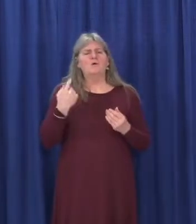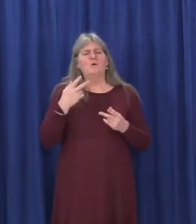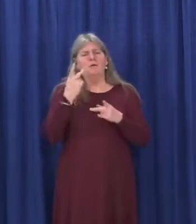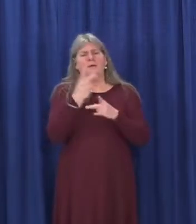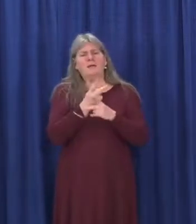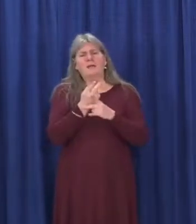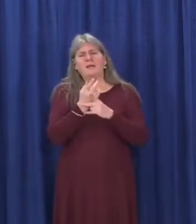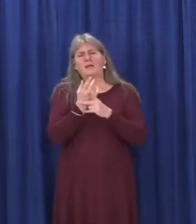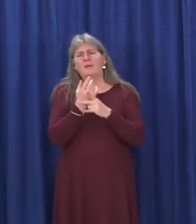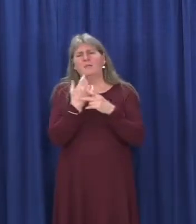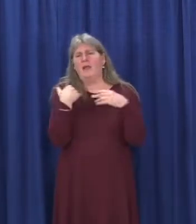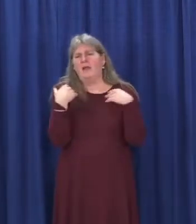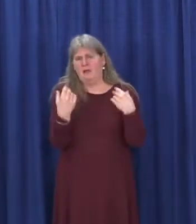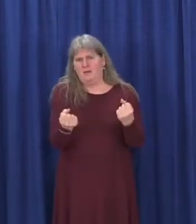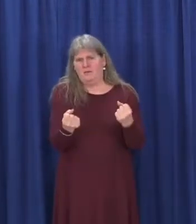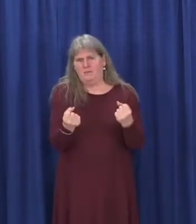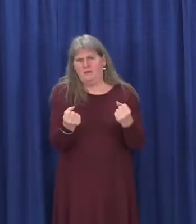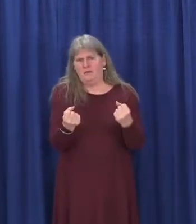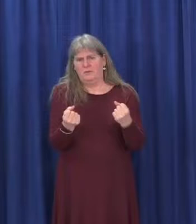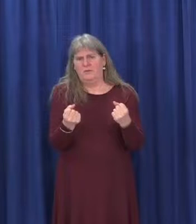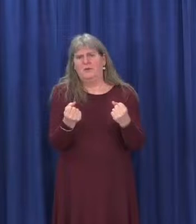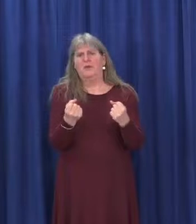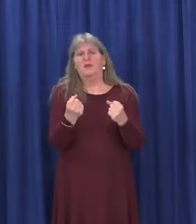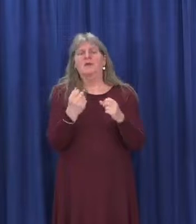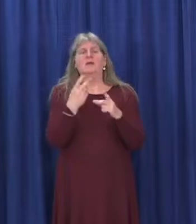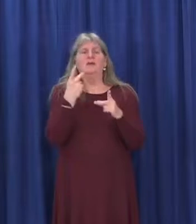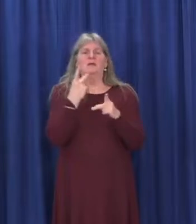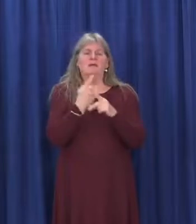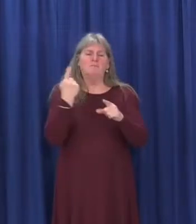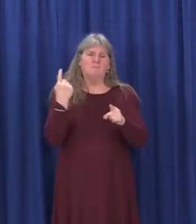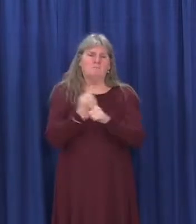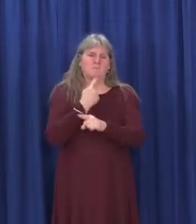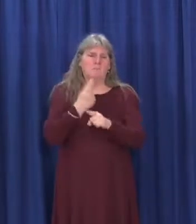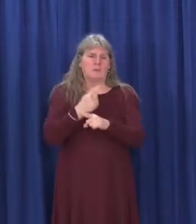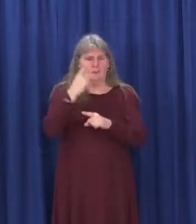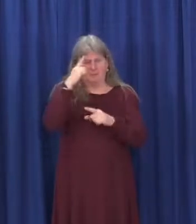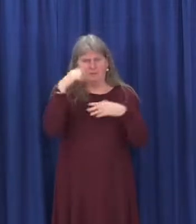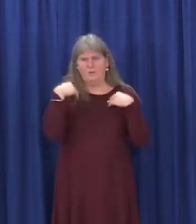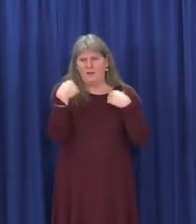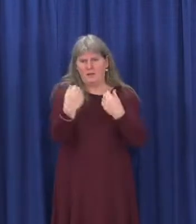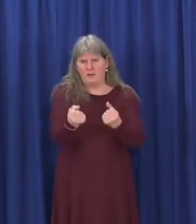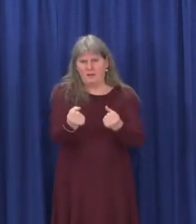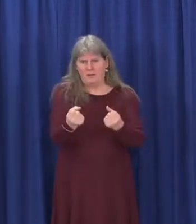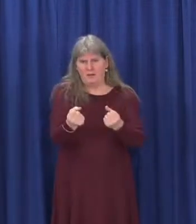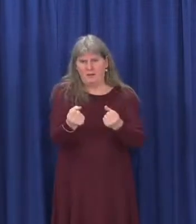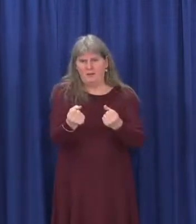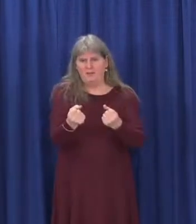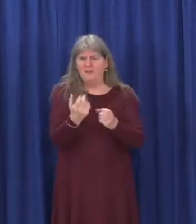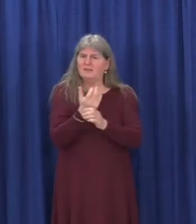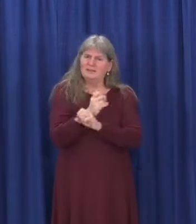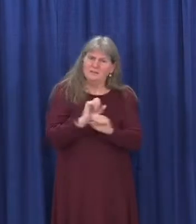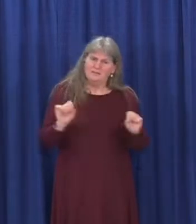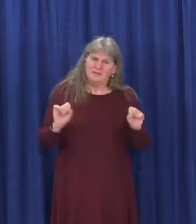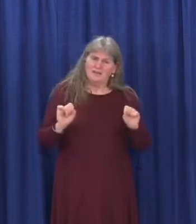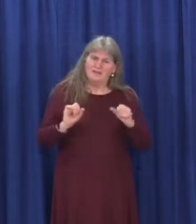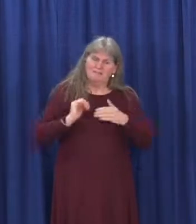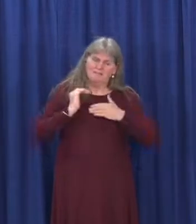health good, use the most safest means to do that. And-- and you know,